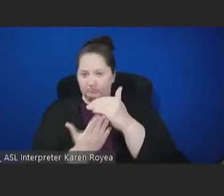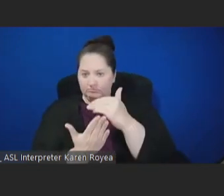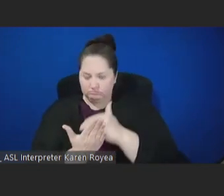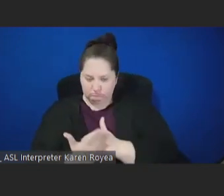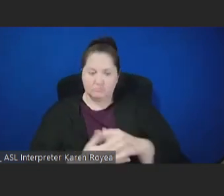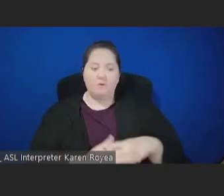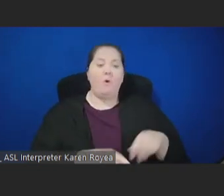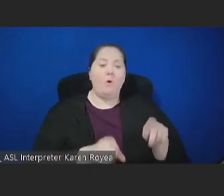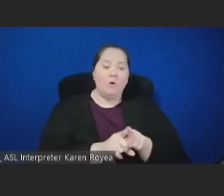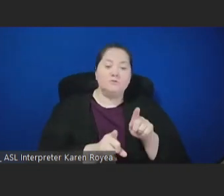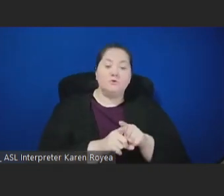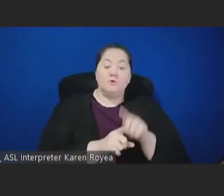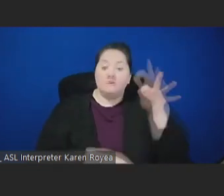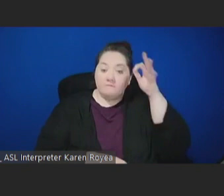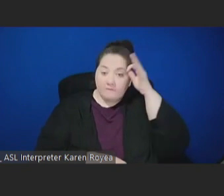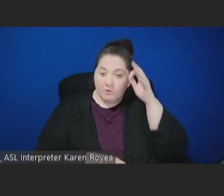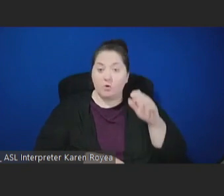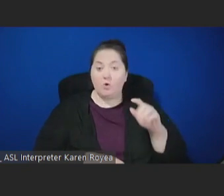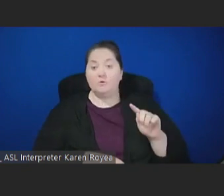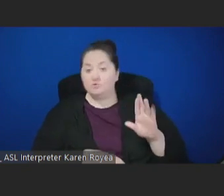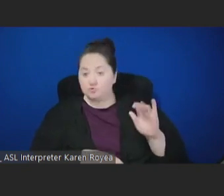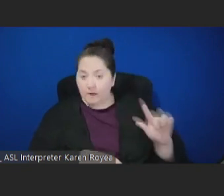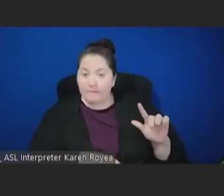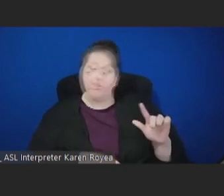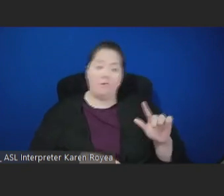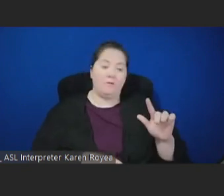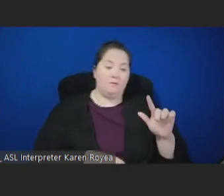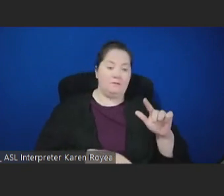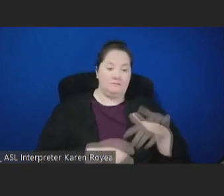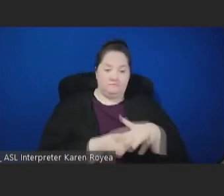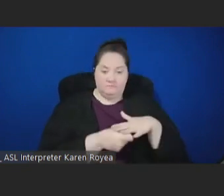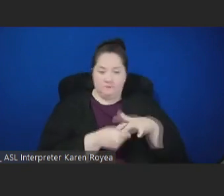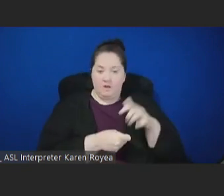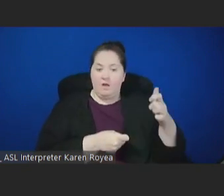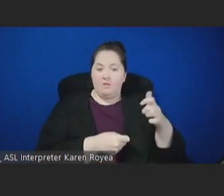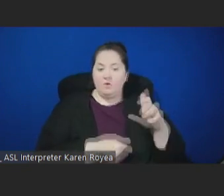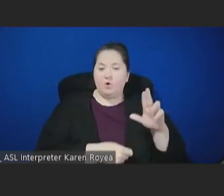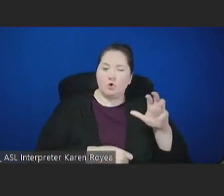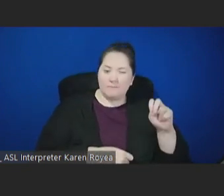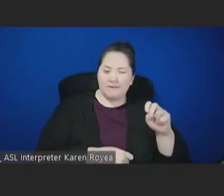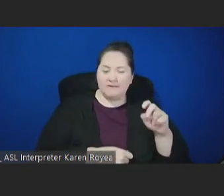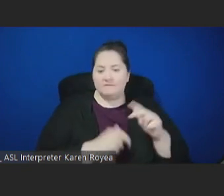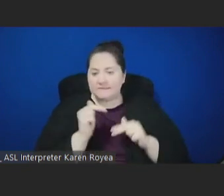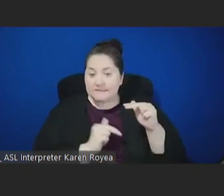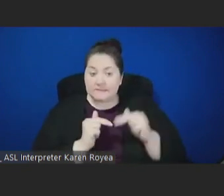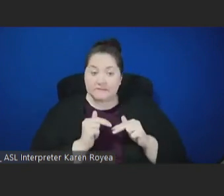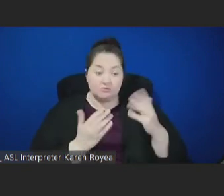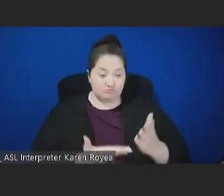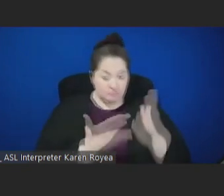tribal, and urban facilities to ensure that the recommendations that all infants below